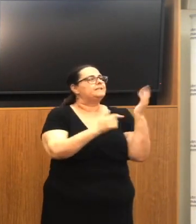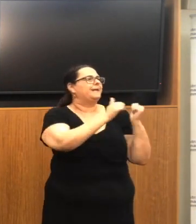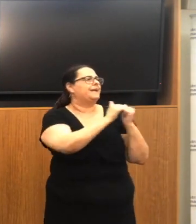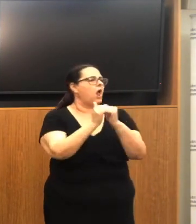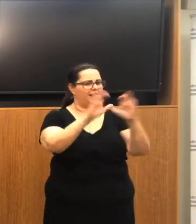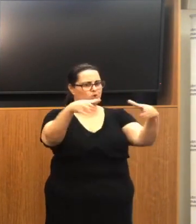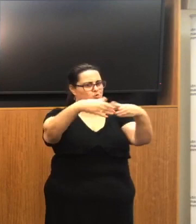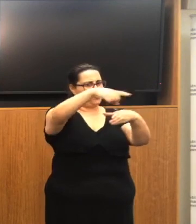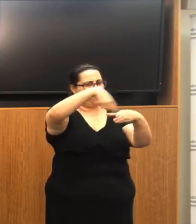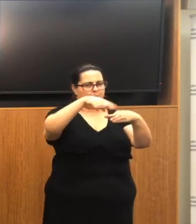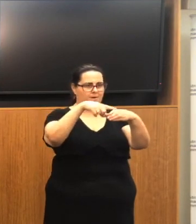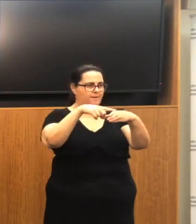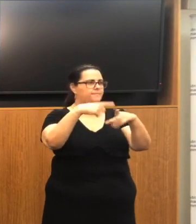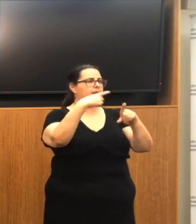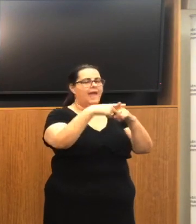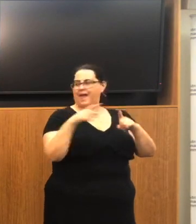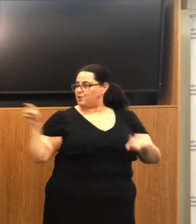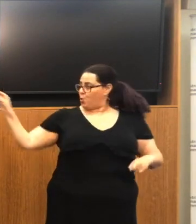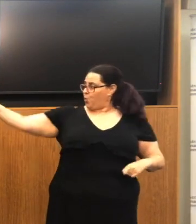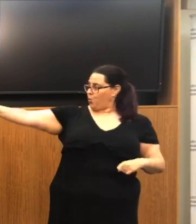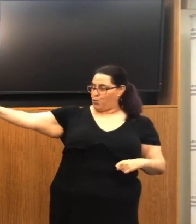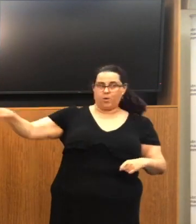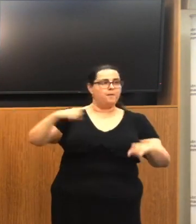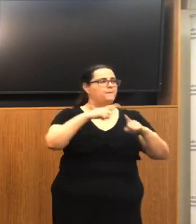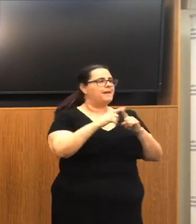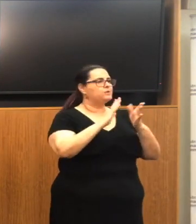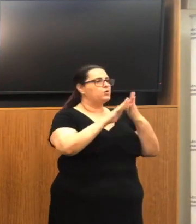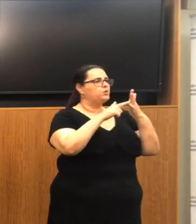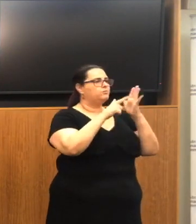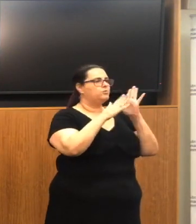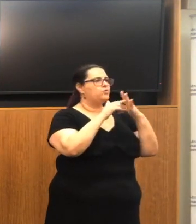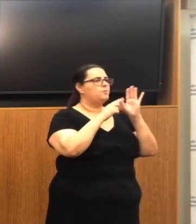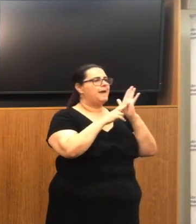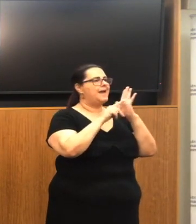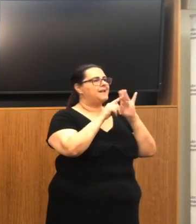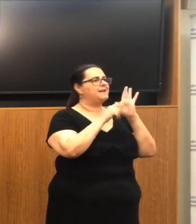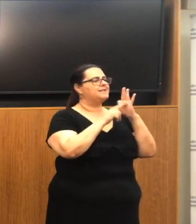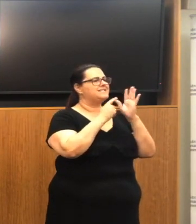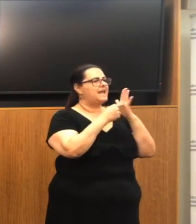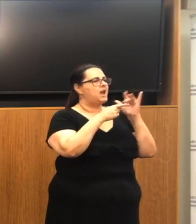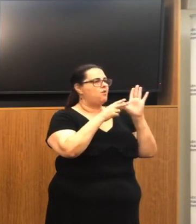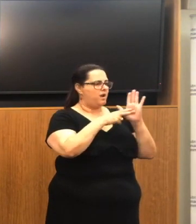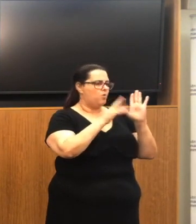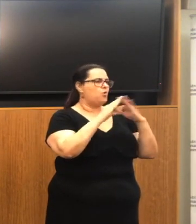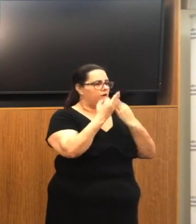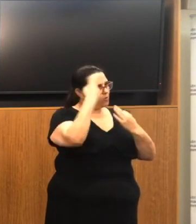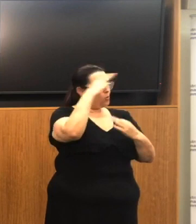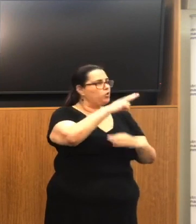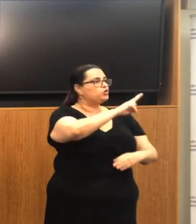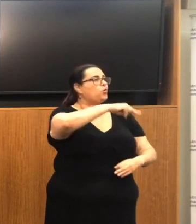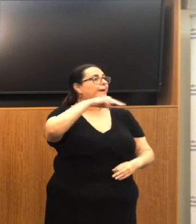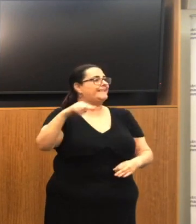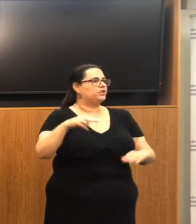as well as Nujeen and humanitarian organization, the Norwegian Refugee Council in a unique partnership